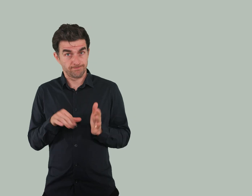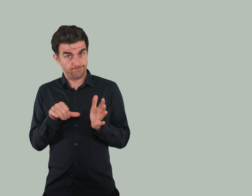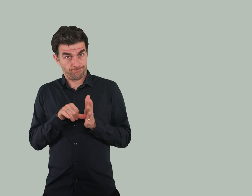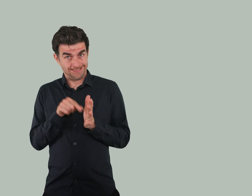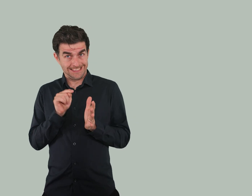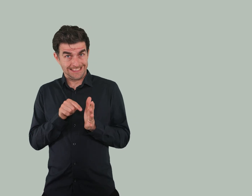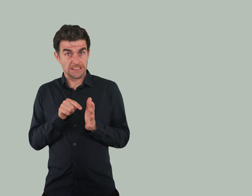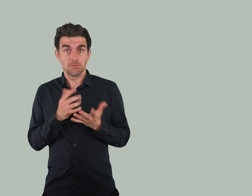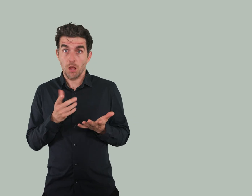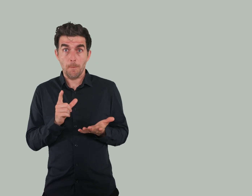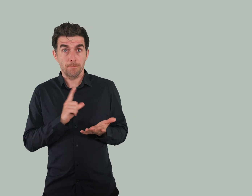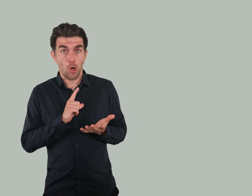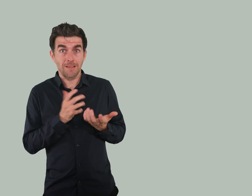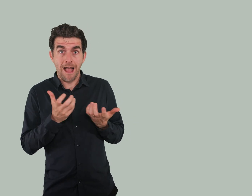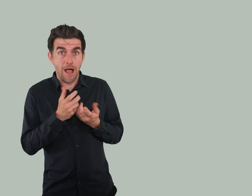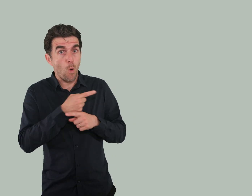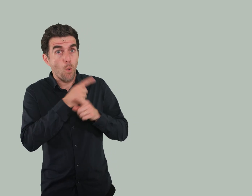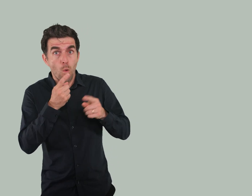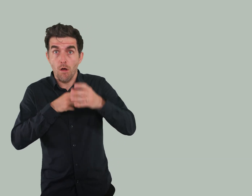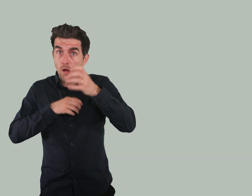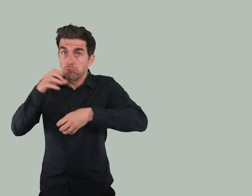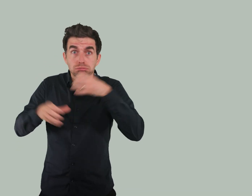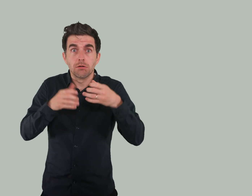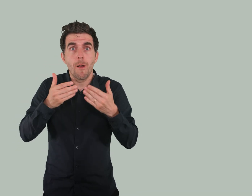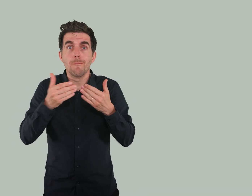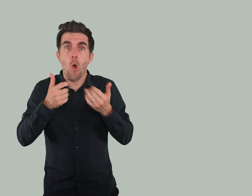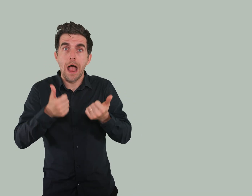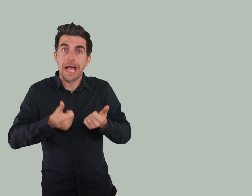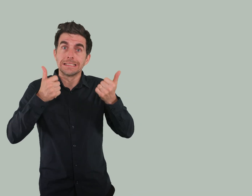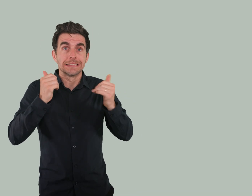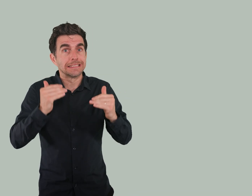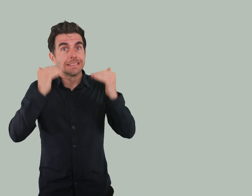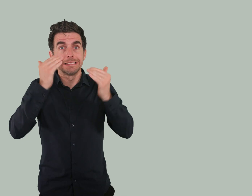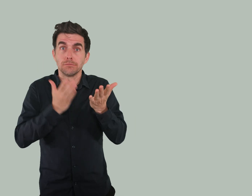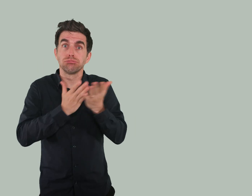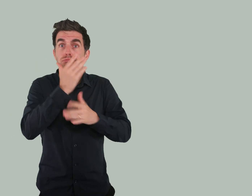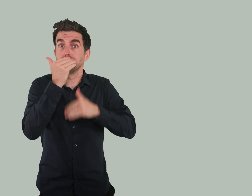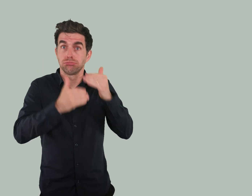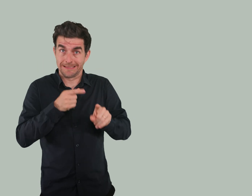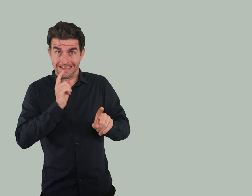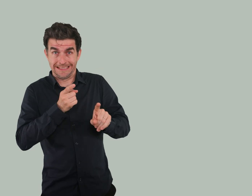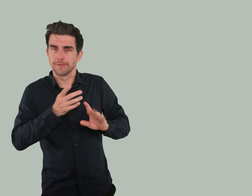The issue is not simply that recruitment has become more efficient.